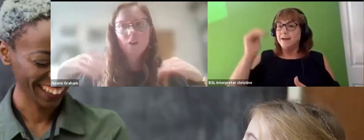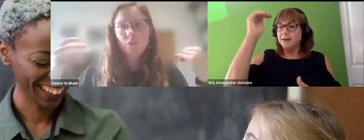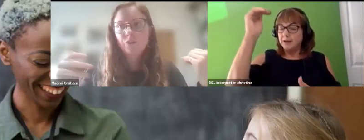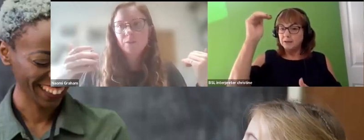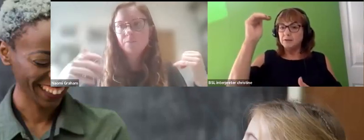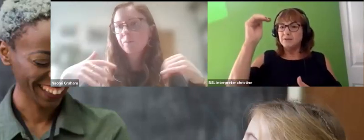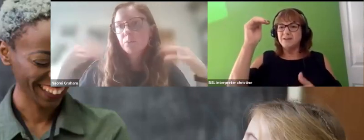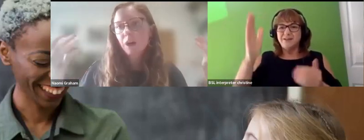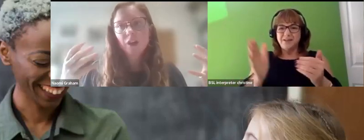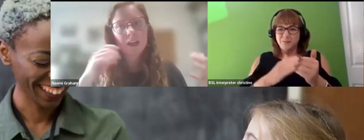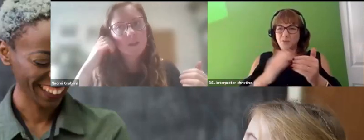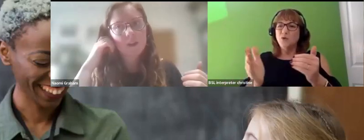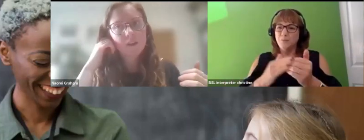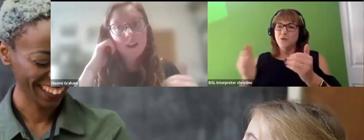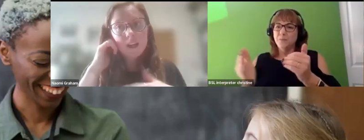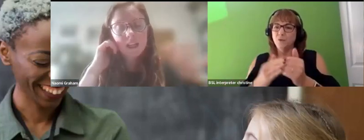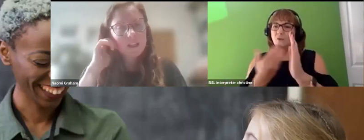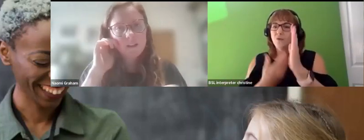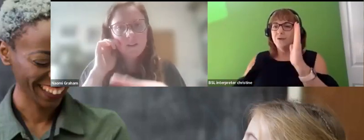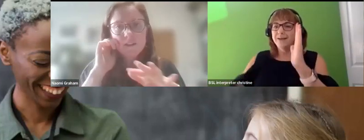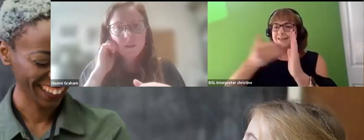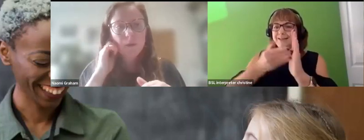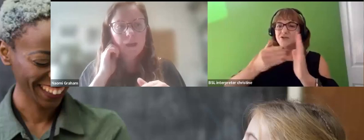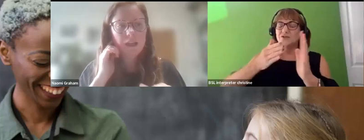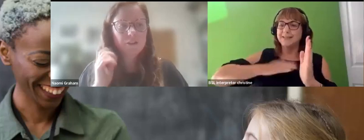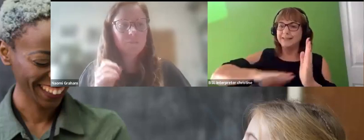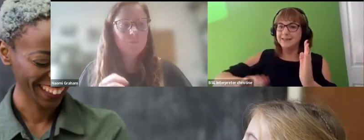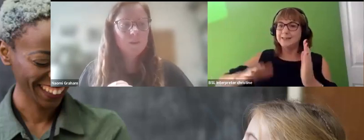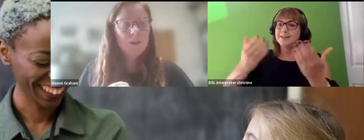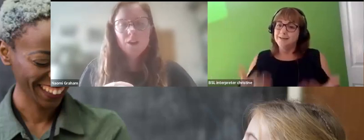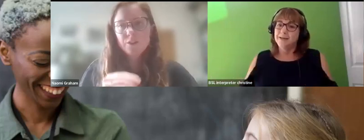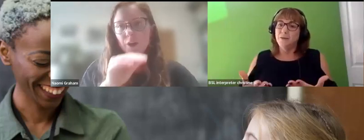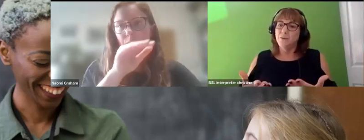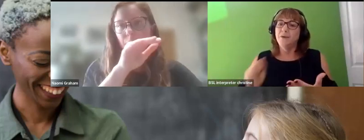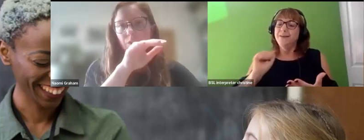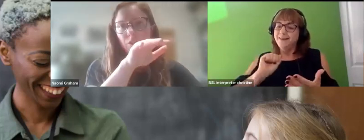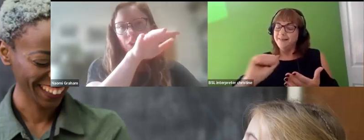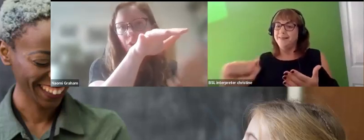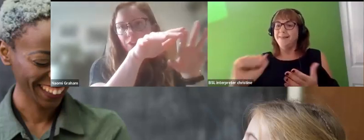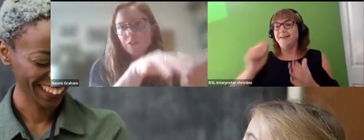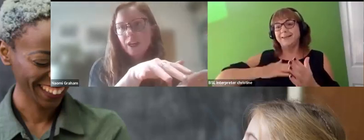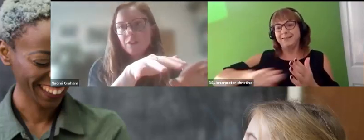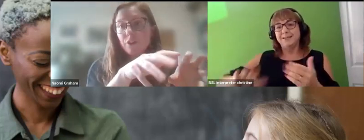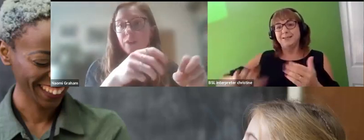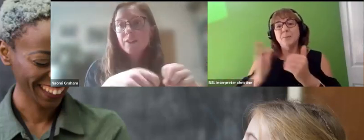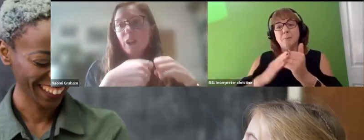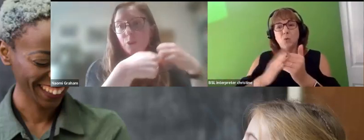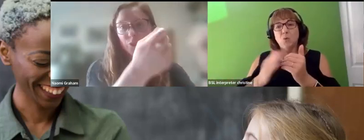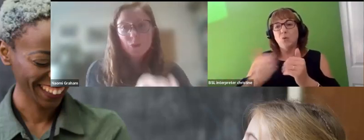and often much higher than in the rest of the population. So you can train to do this. Local